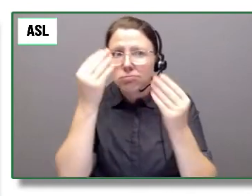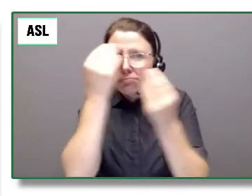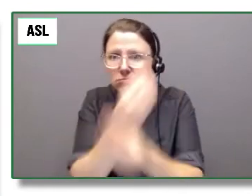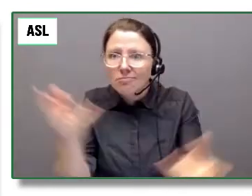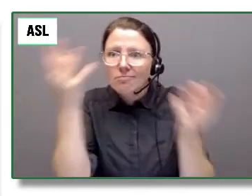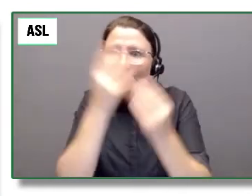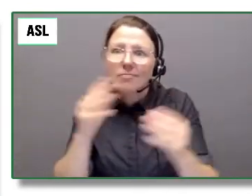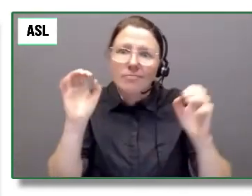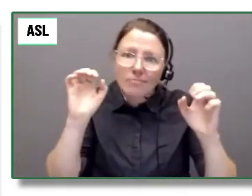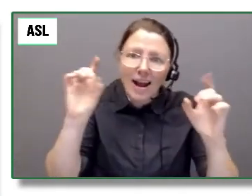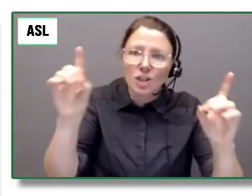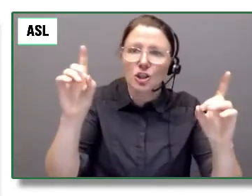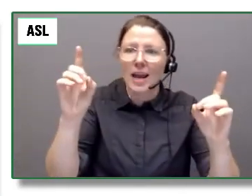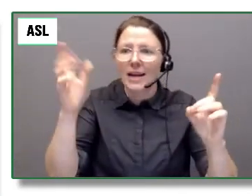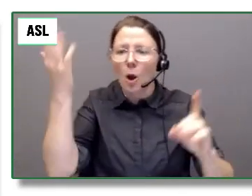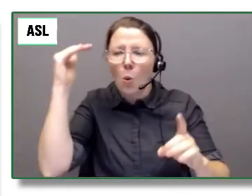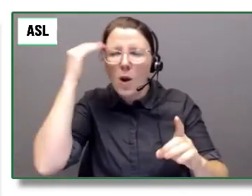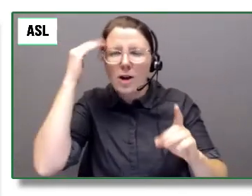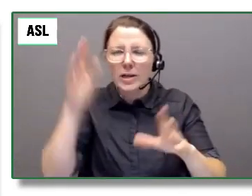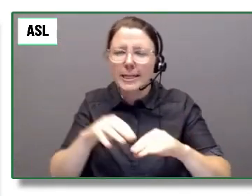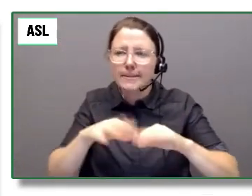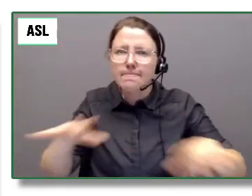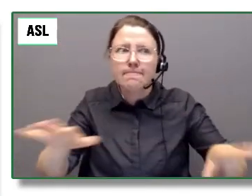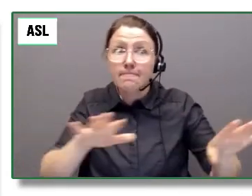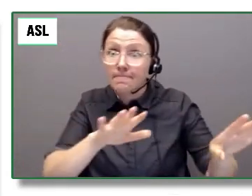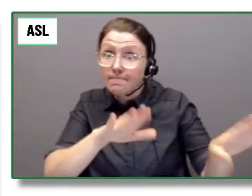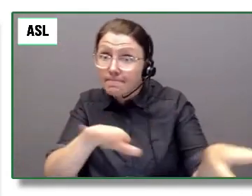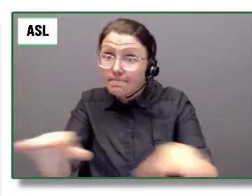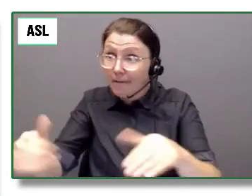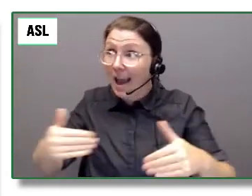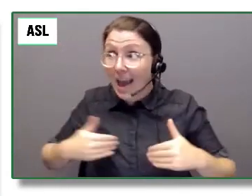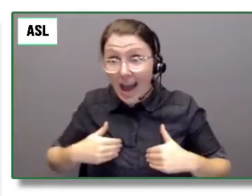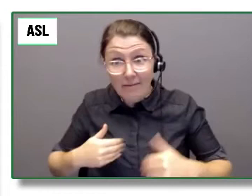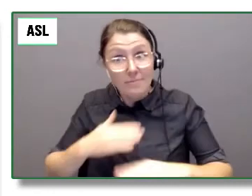the barriers that still exist in the world. So that we can identify them,